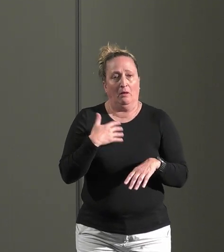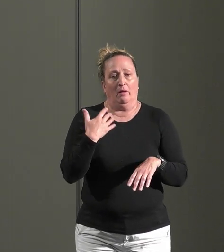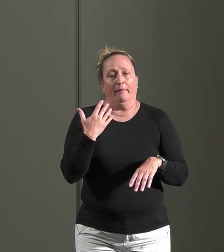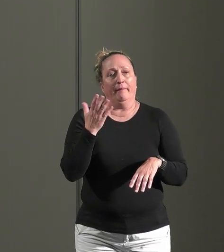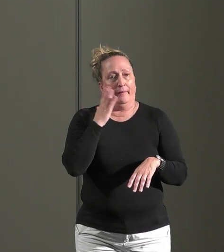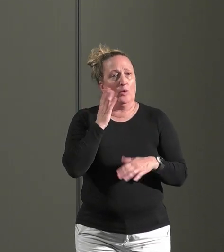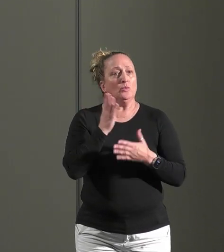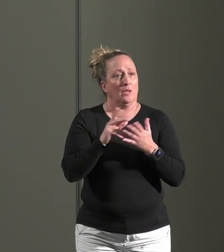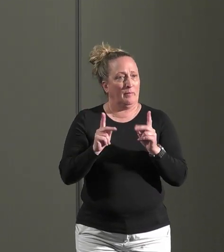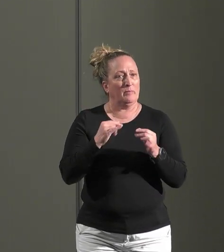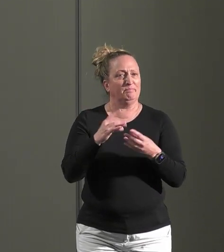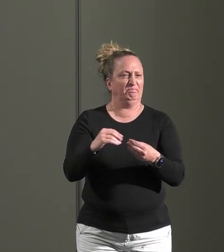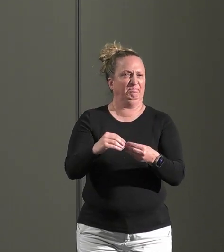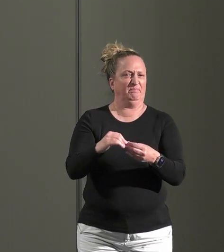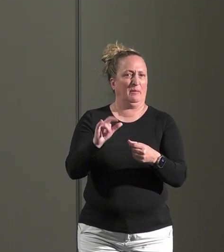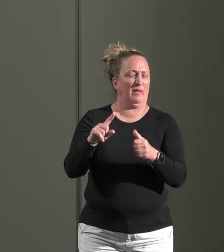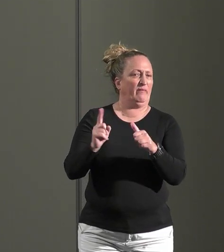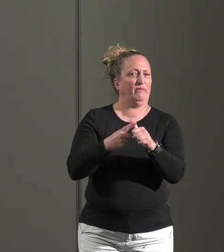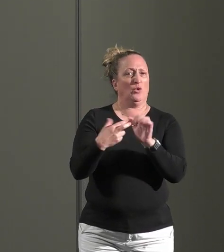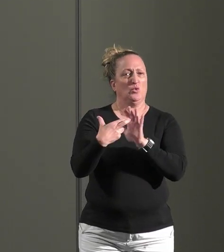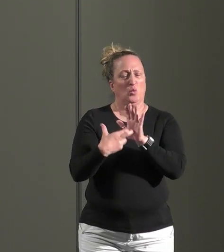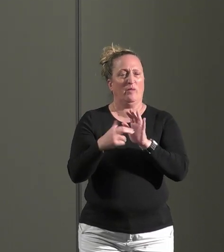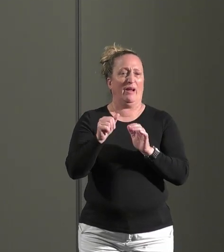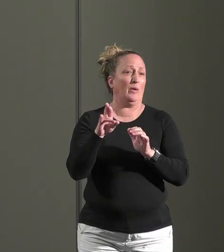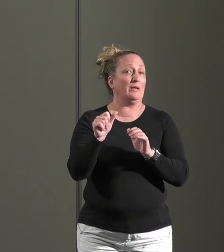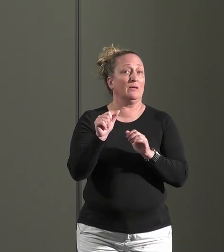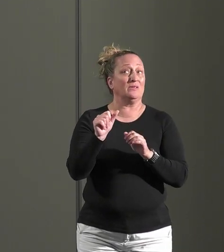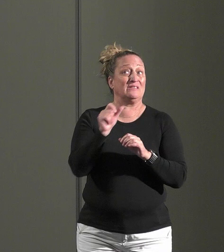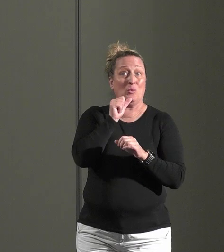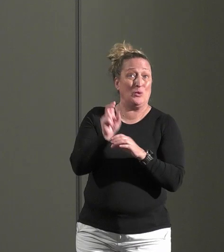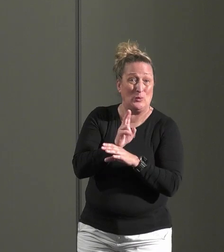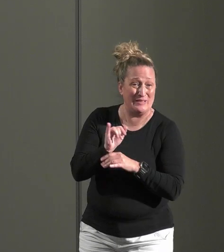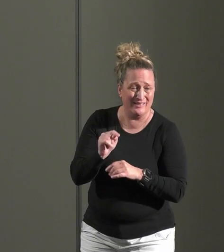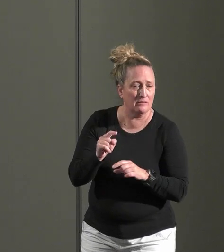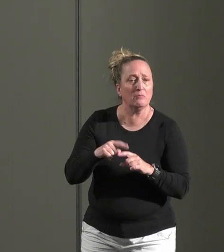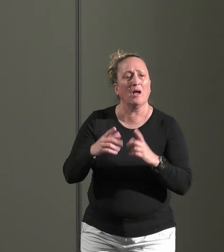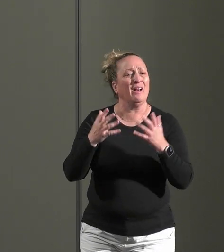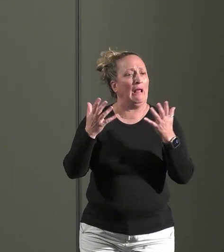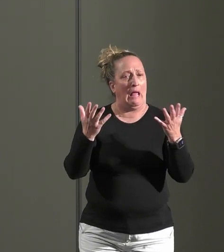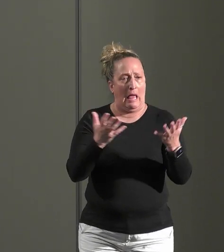some people talk about that first rule of ARIA don't use it. The question is, how -- that is